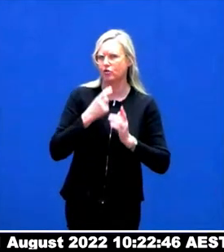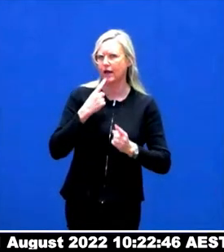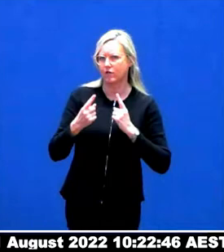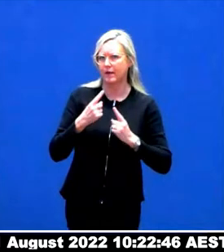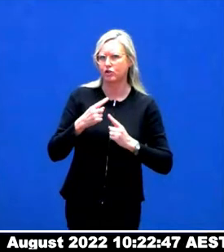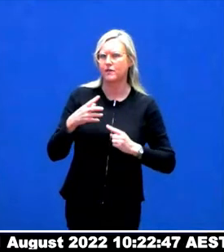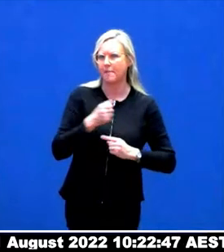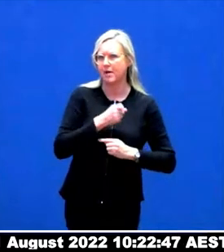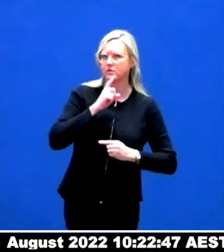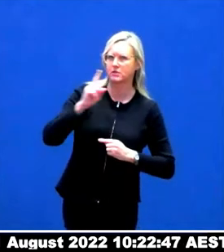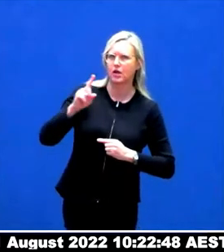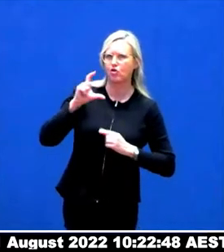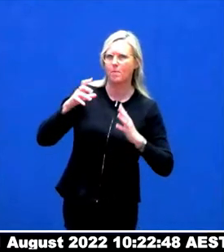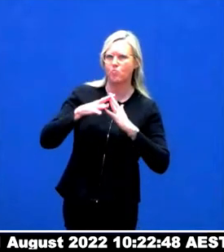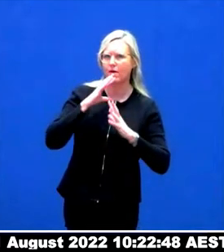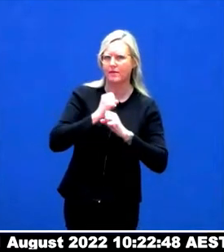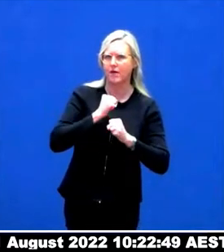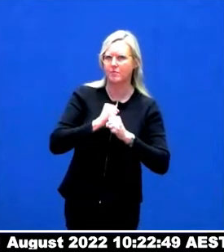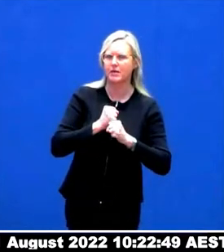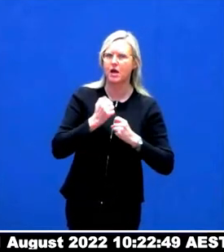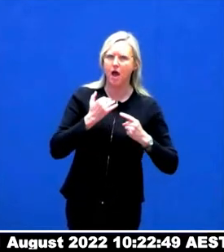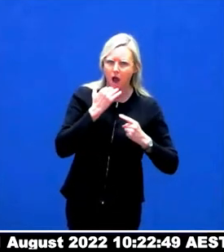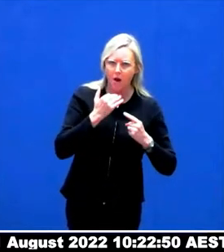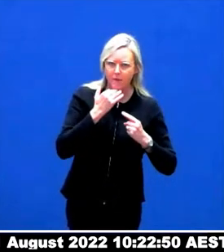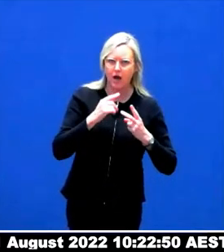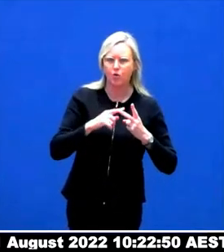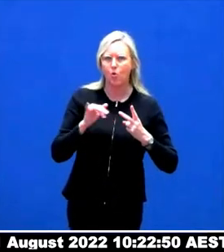Commonwealth how much or in what way the contribution has been spent.